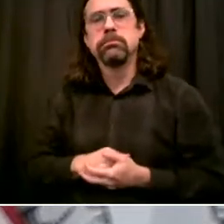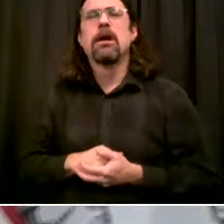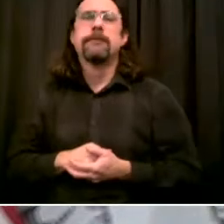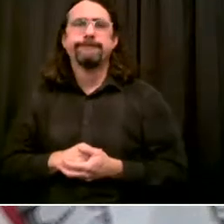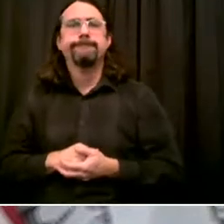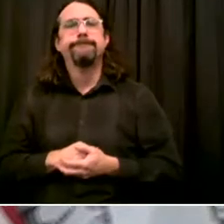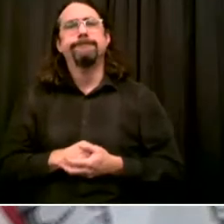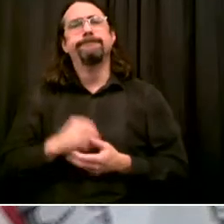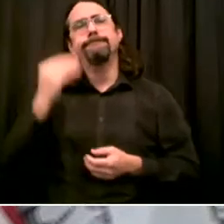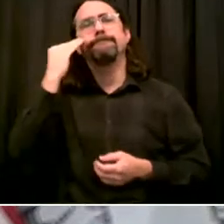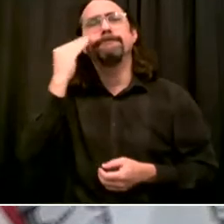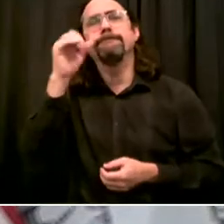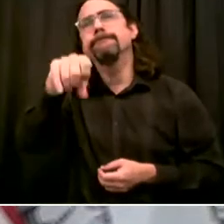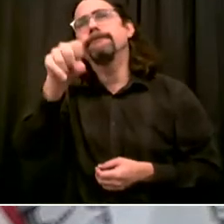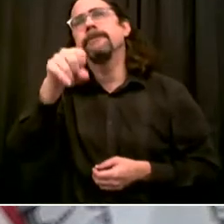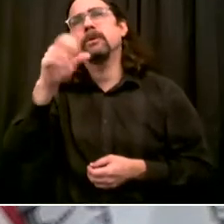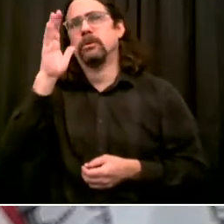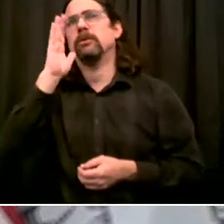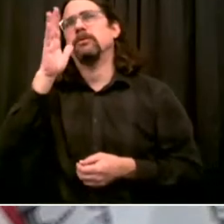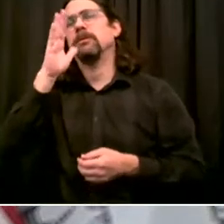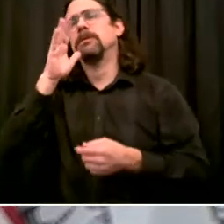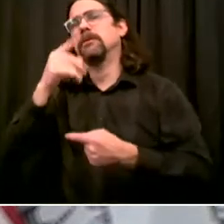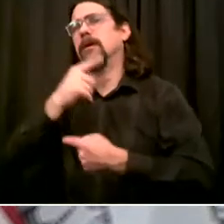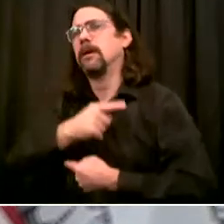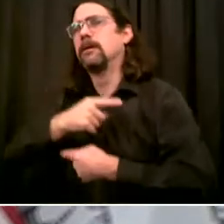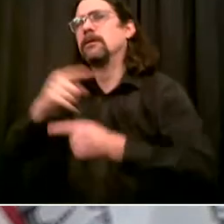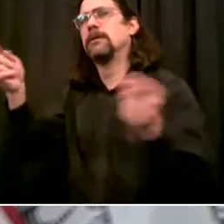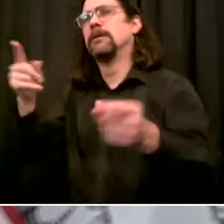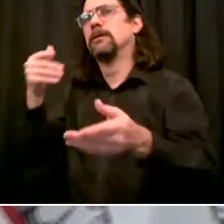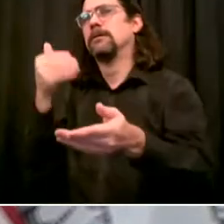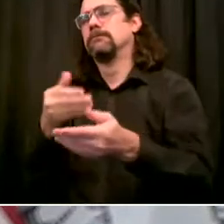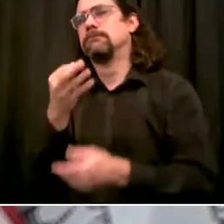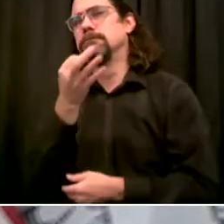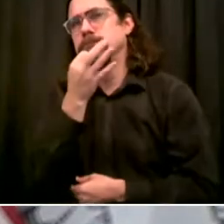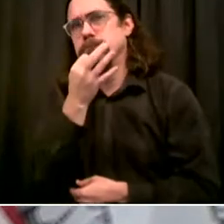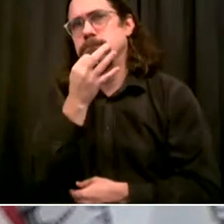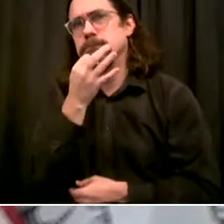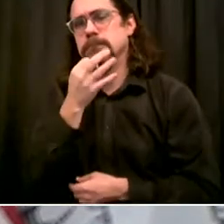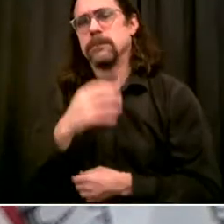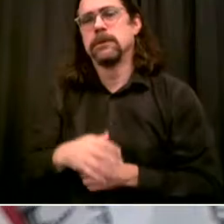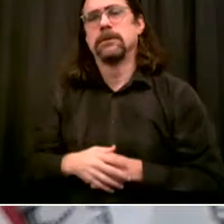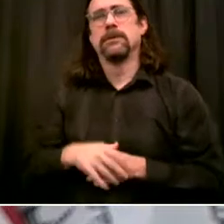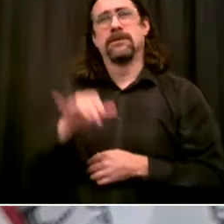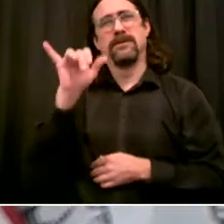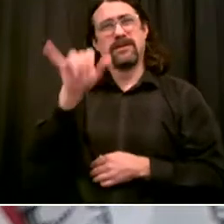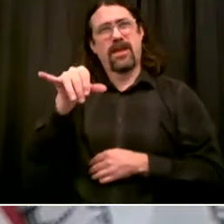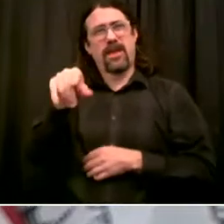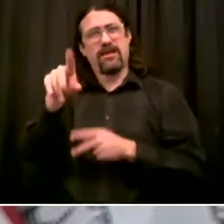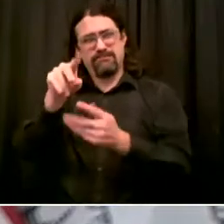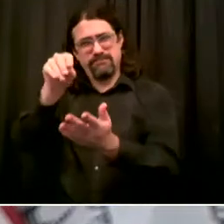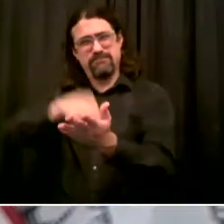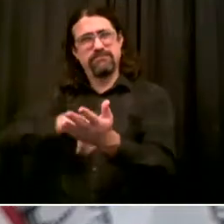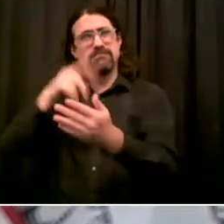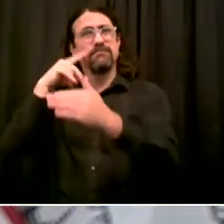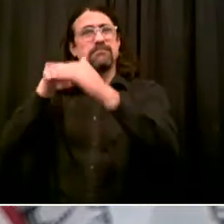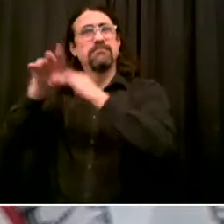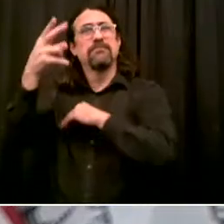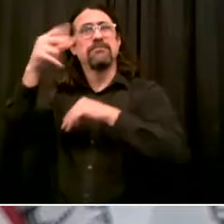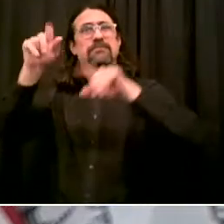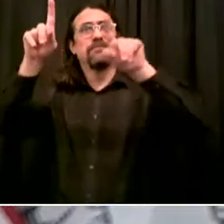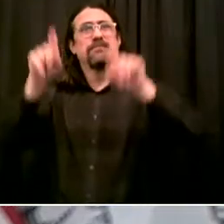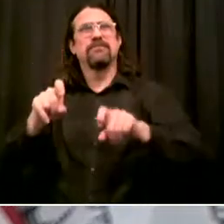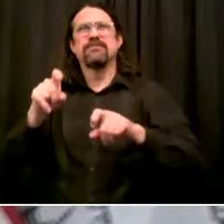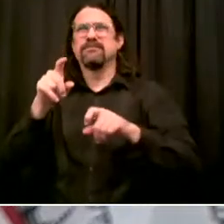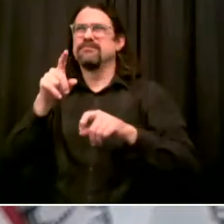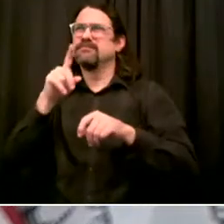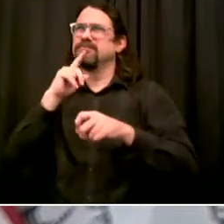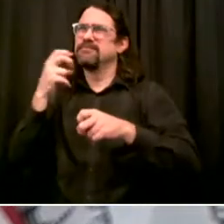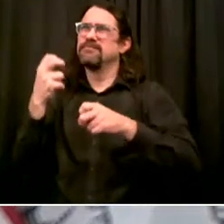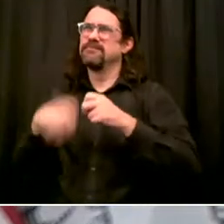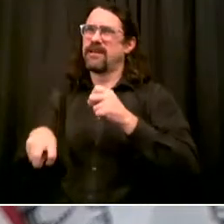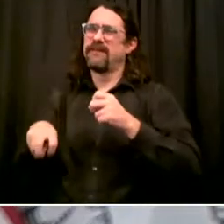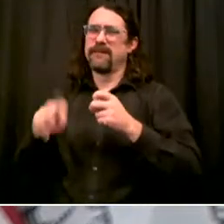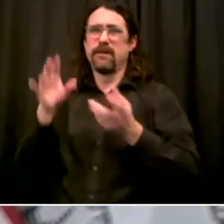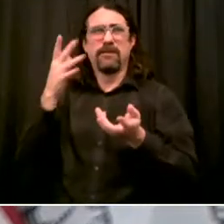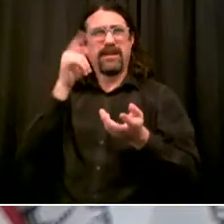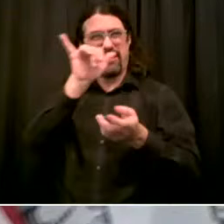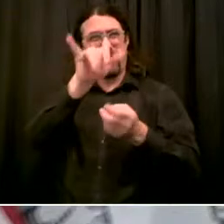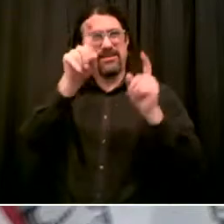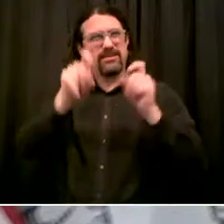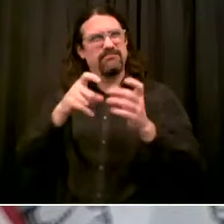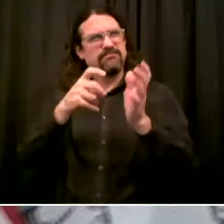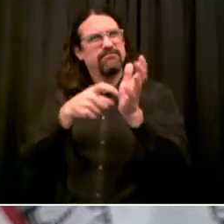SOON. OBVIOUSLY WAS SOMETHING